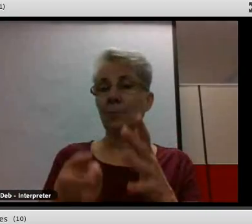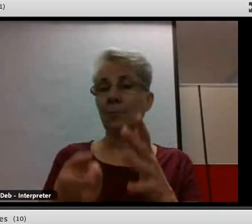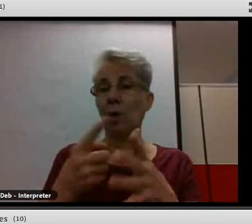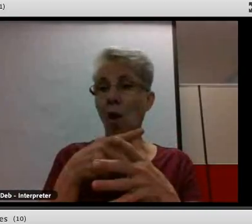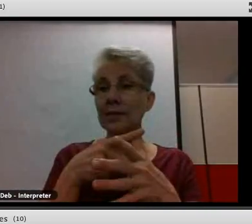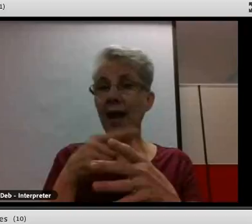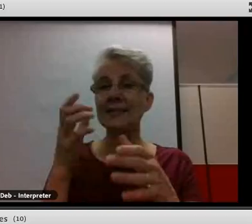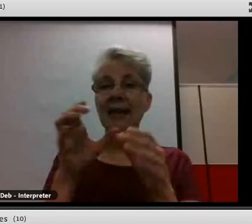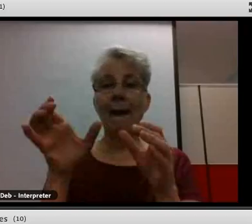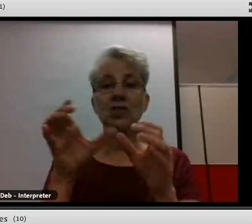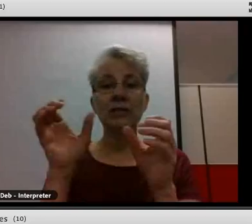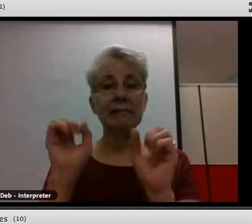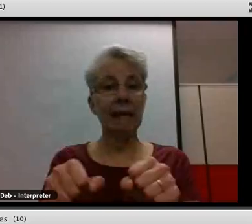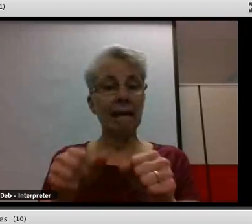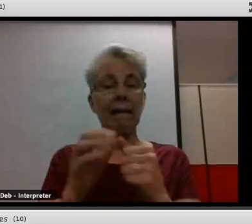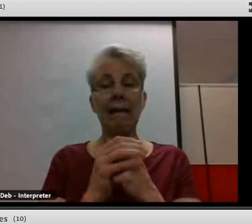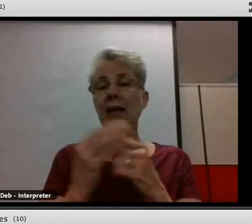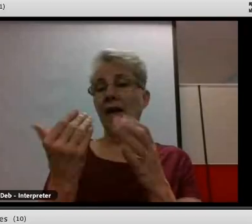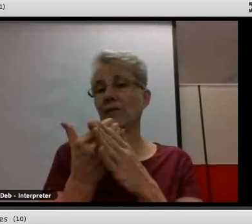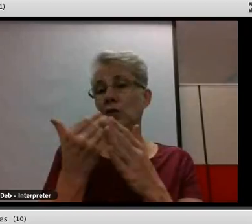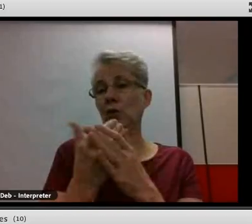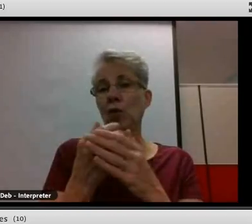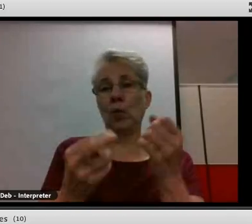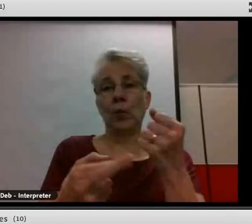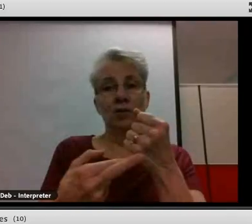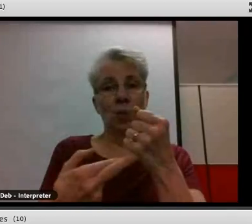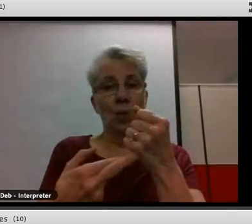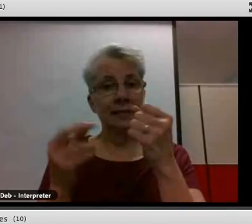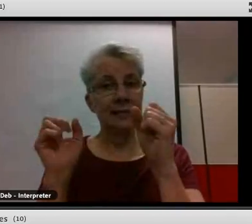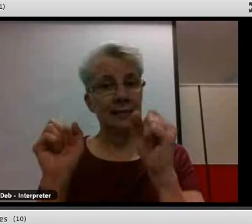I feel like Apple has done so much for people with disabilities